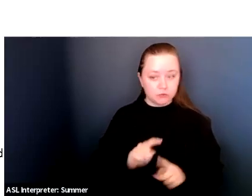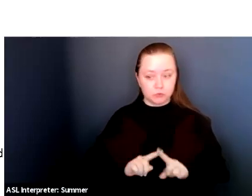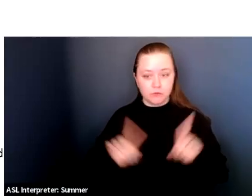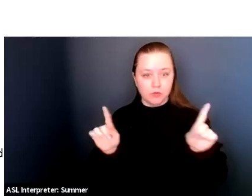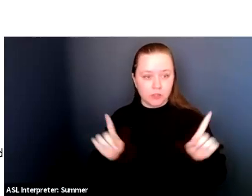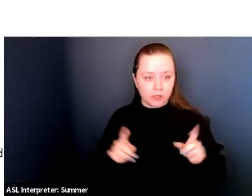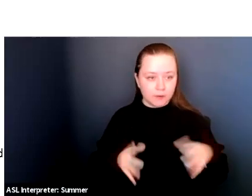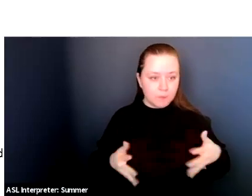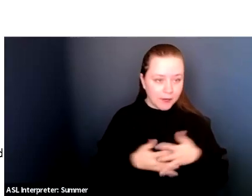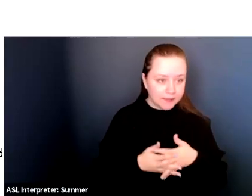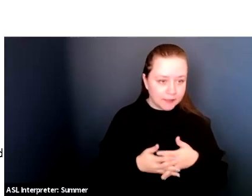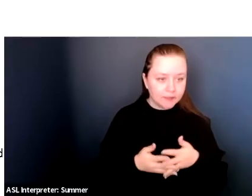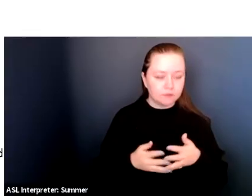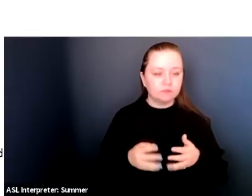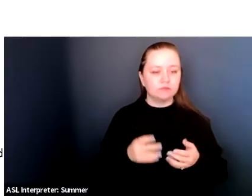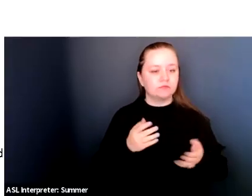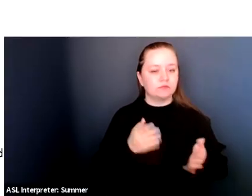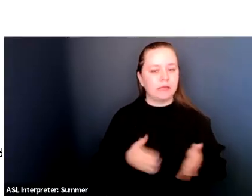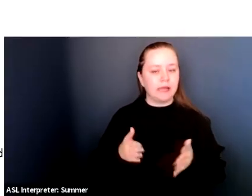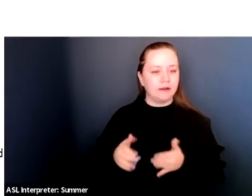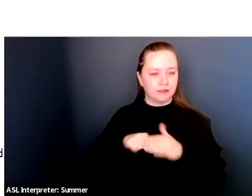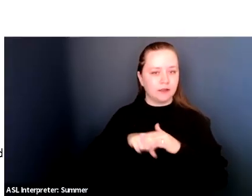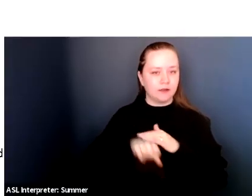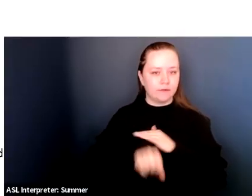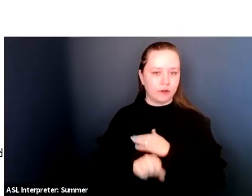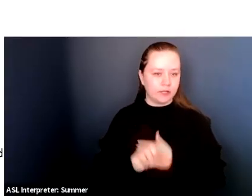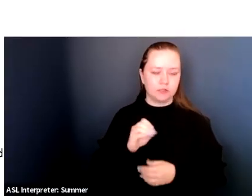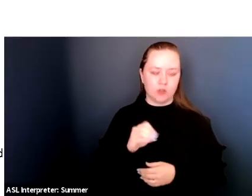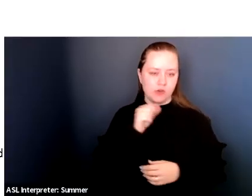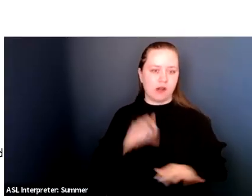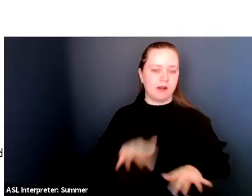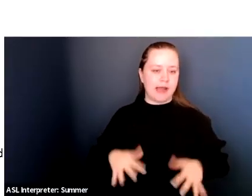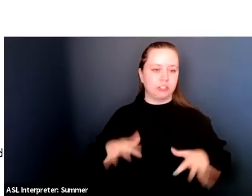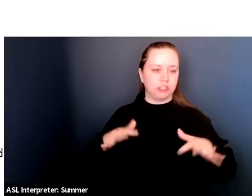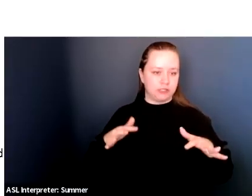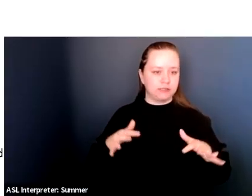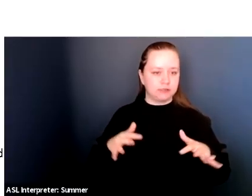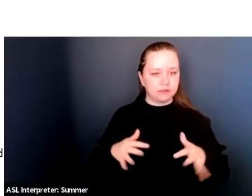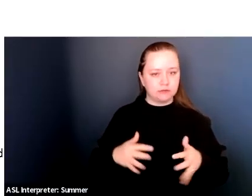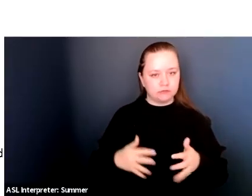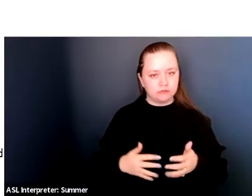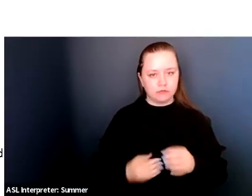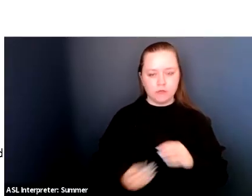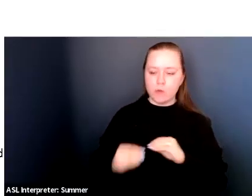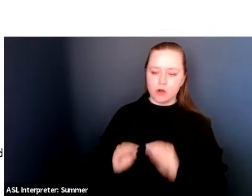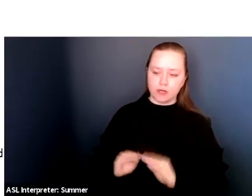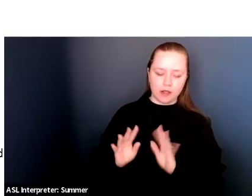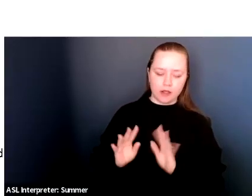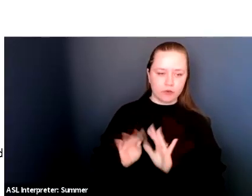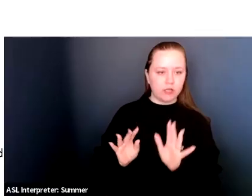delivery planning just so that's not an area of anxiety, but a rather area of clarity and surety. Okay.